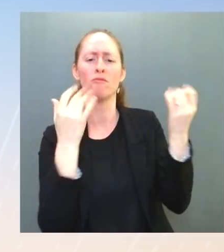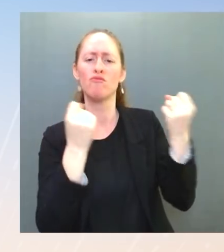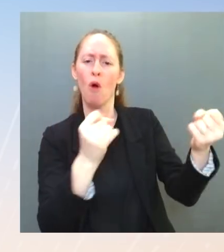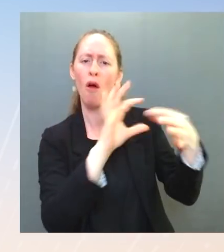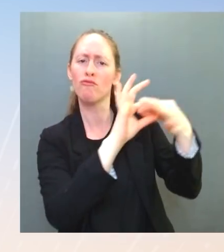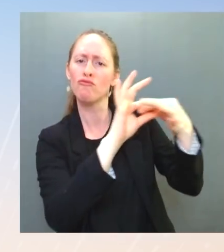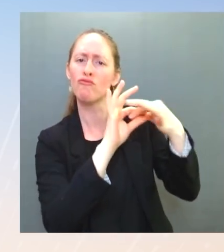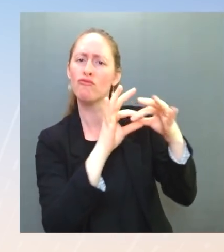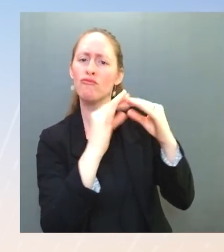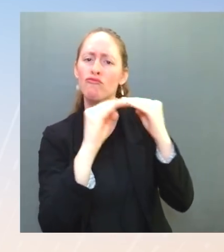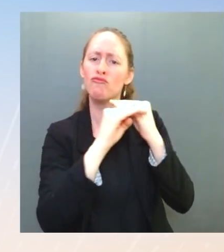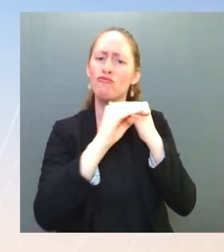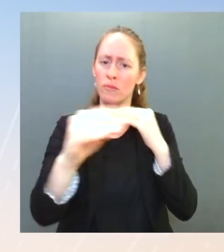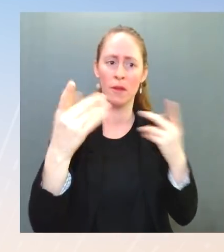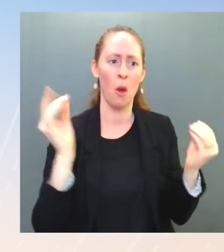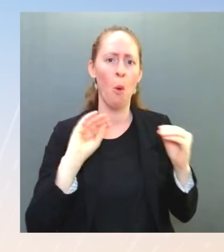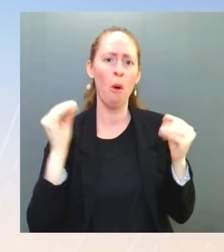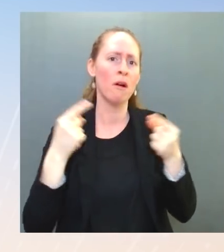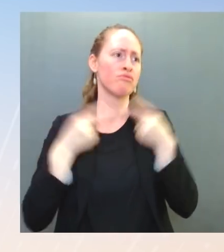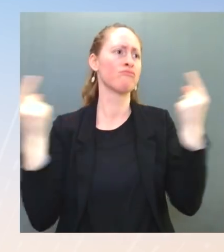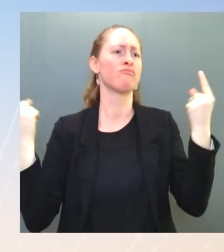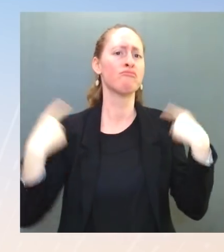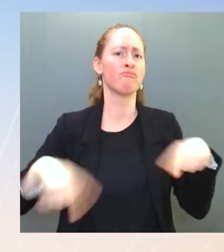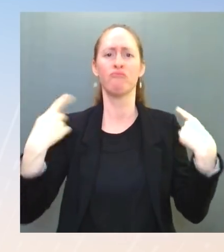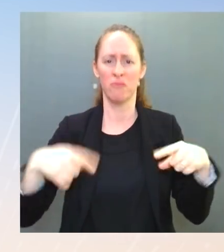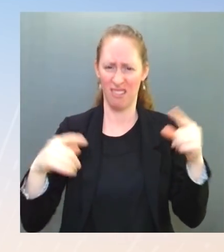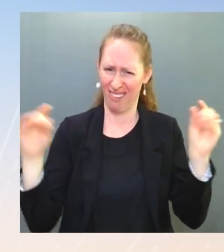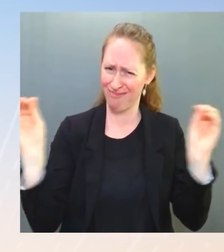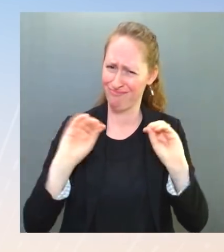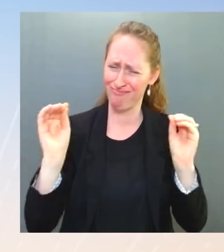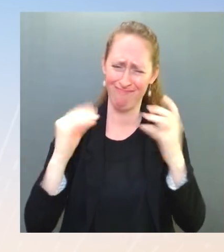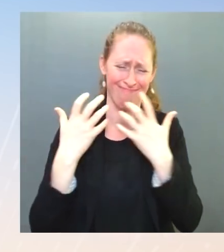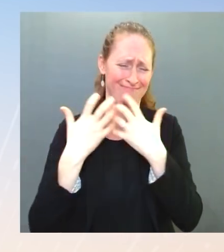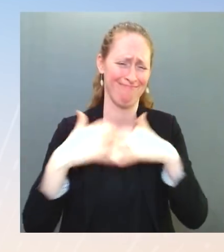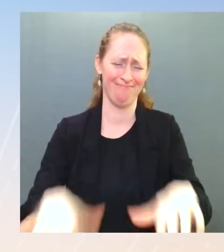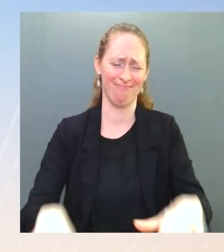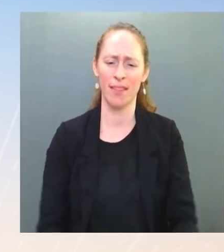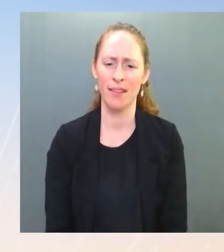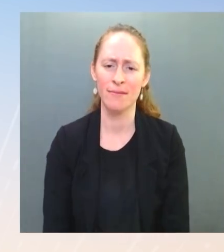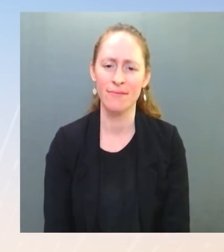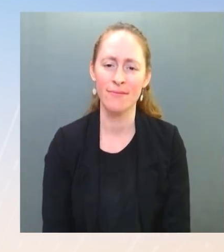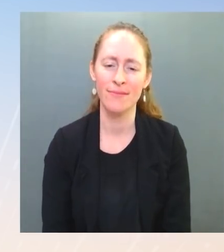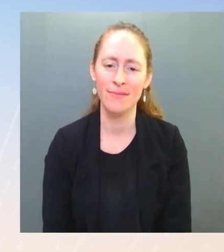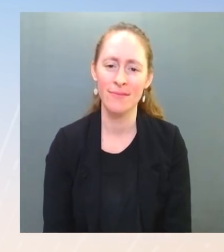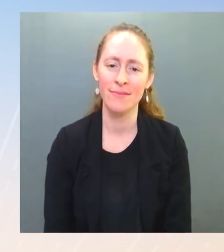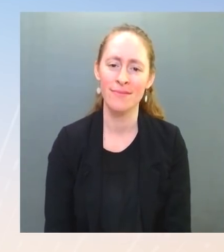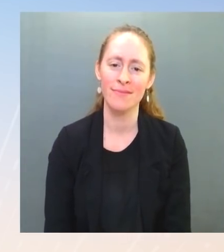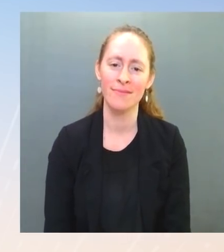to let the Indians speak for themselves, but was the President seeking a promise from Modi